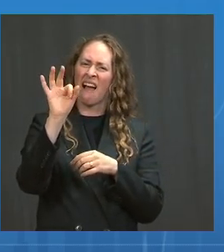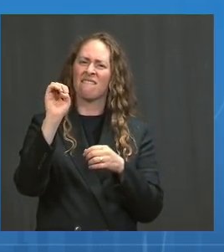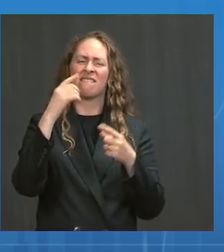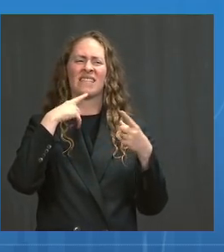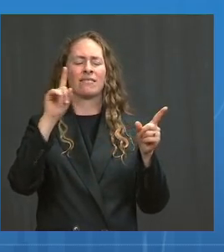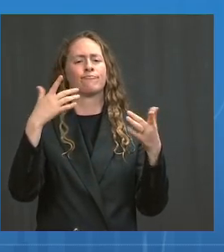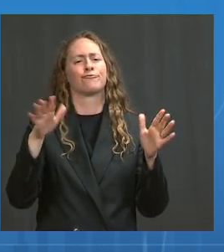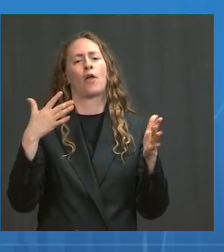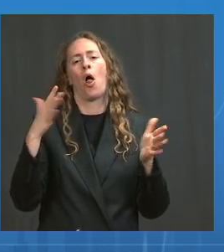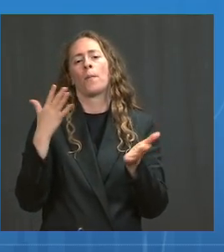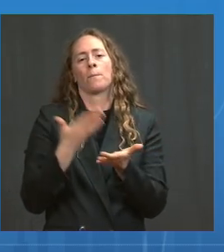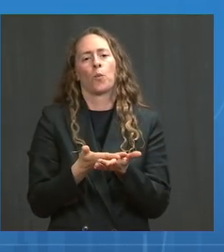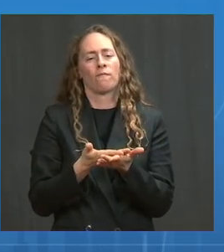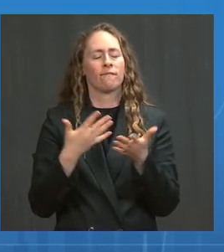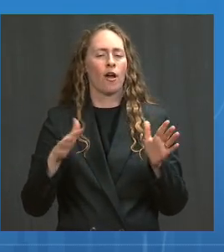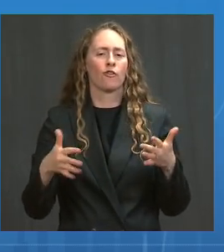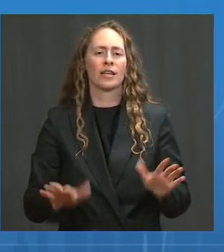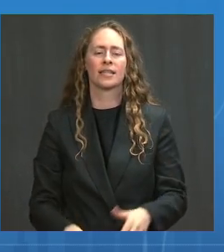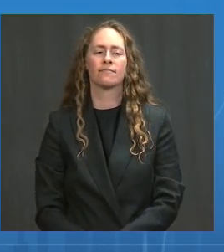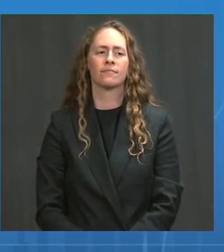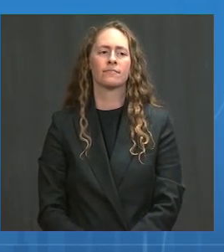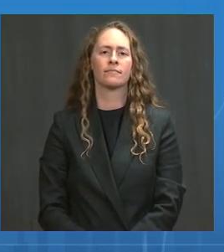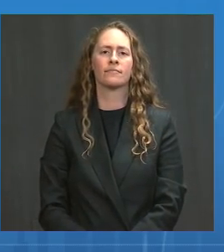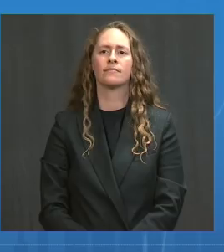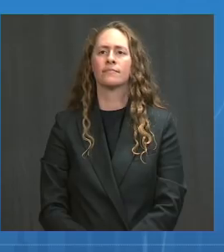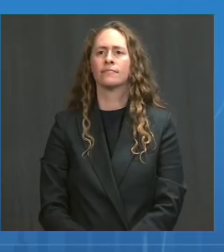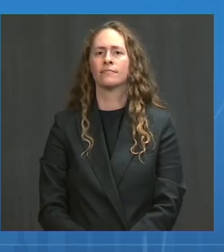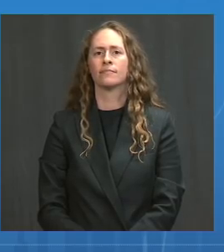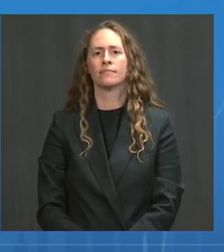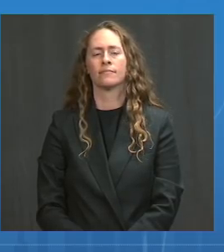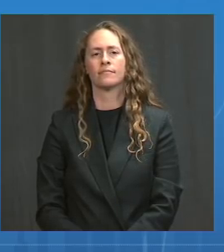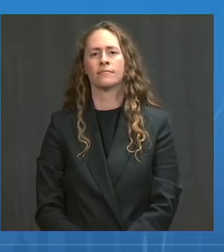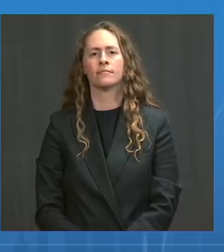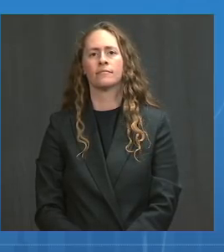Mr. Zients: Next question. Moderator: Tamara Keith, at NPR.